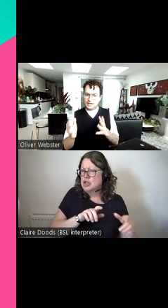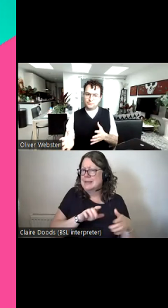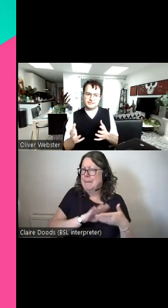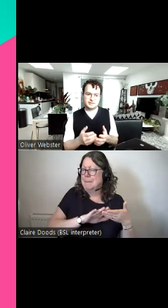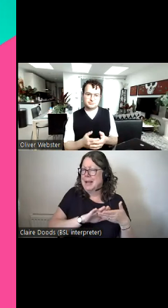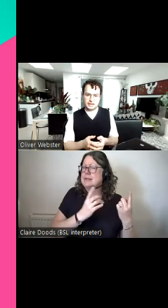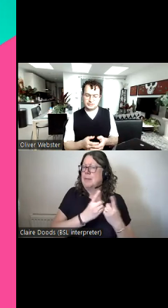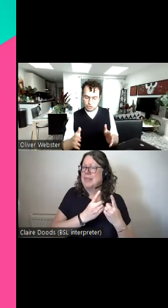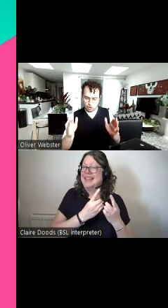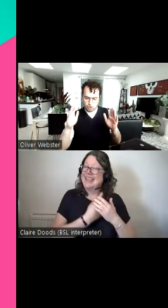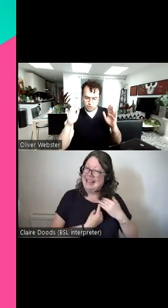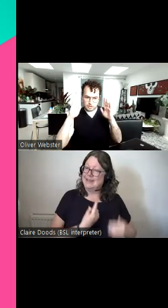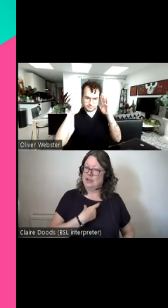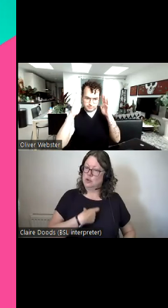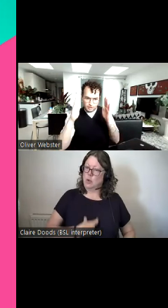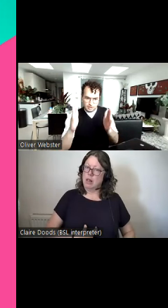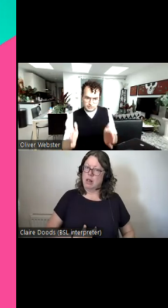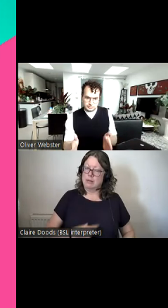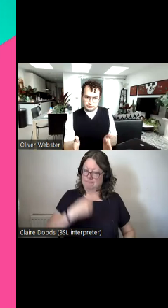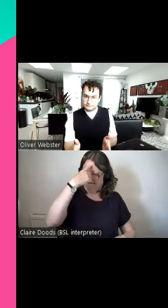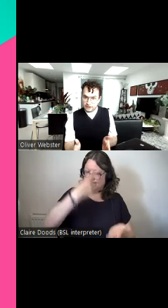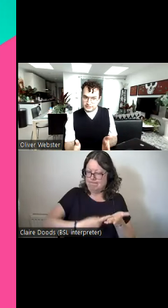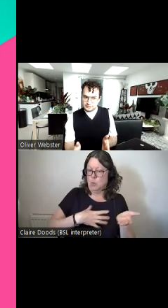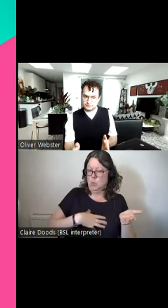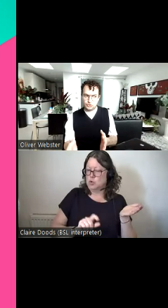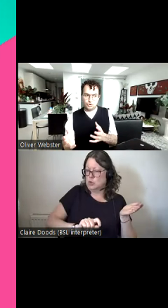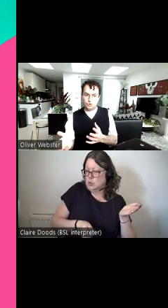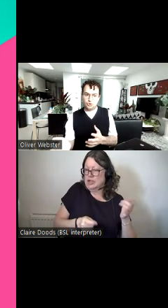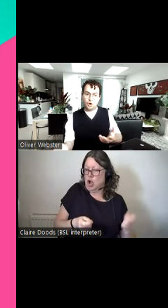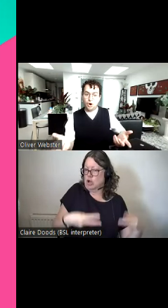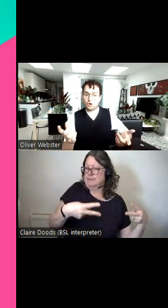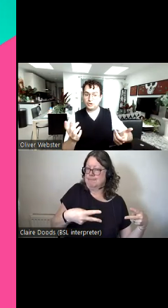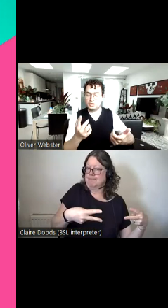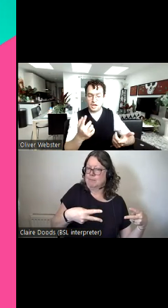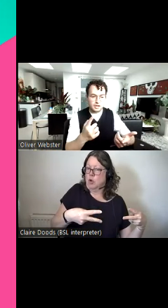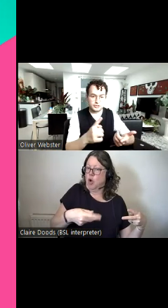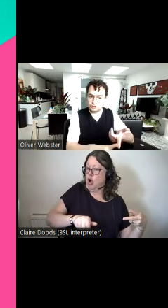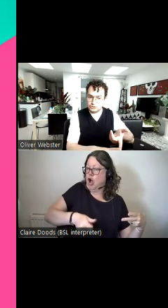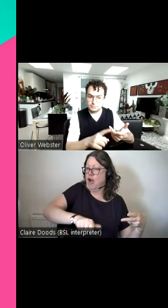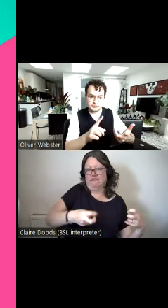That will be subtitles on a personal device or on YouTube,